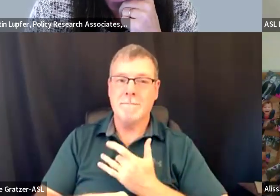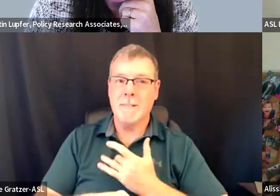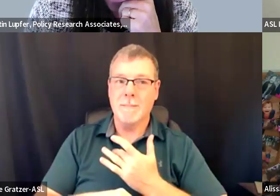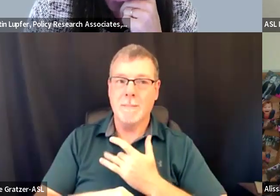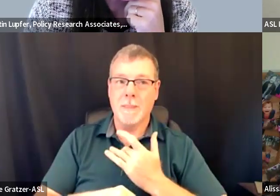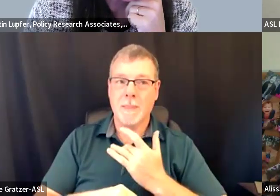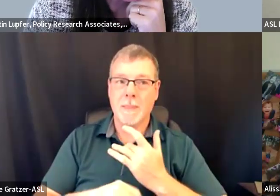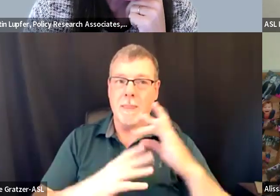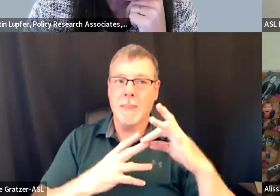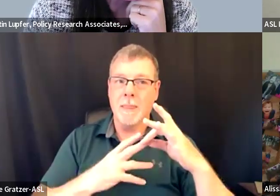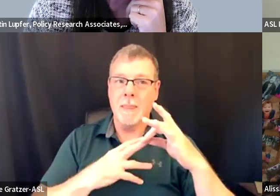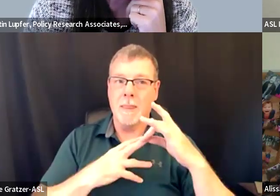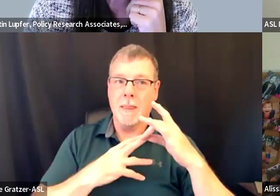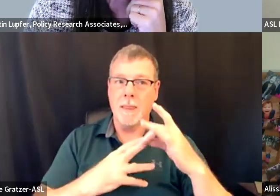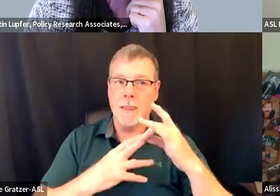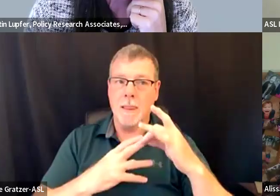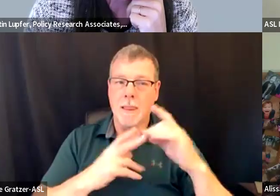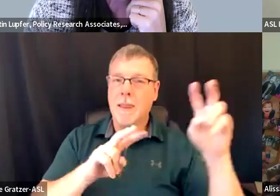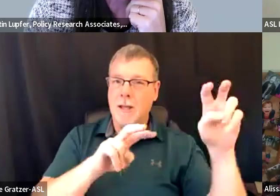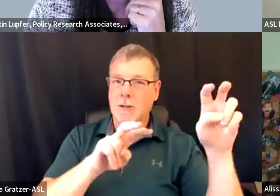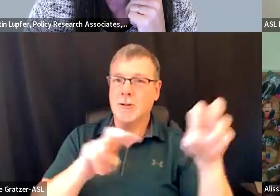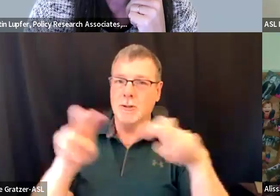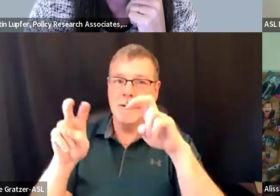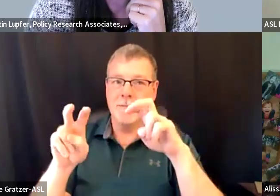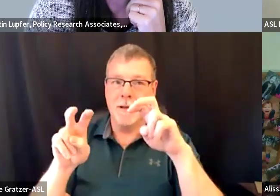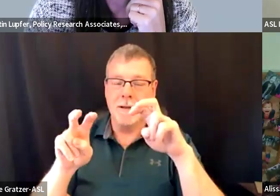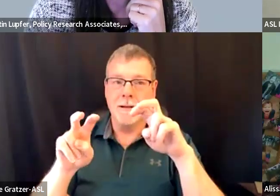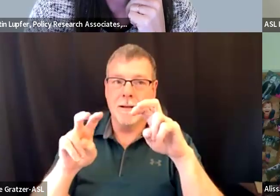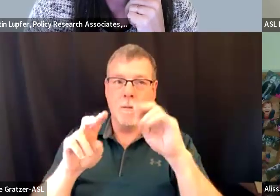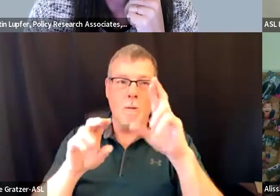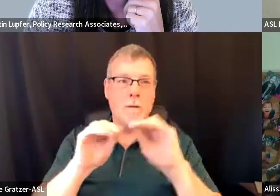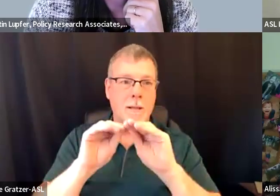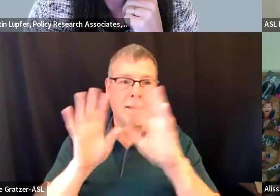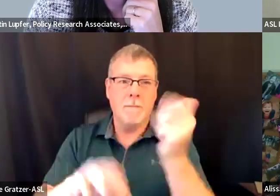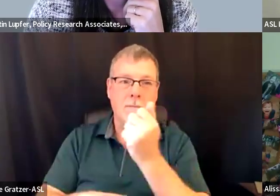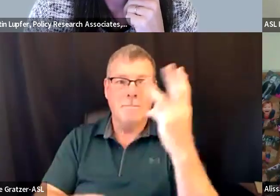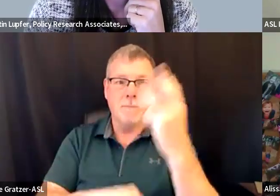like the guidance was shifted or maybe clarified a few years ago as well.